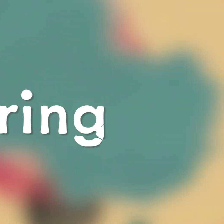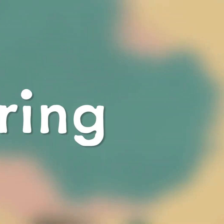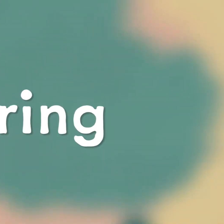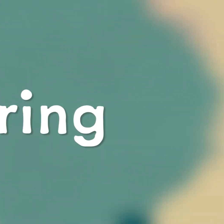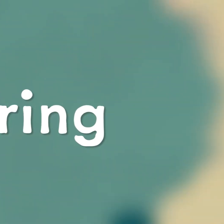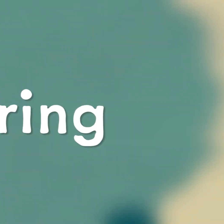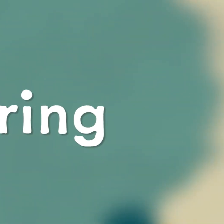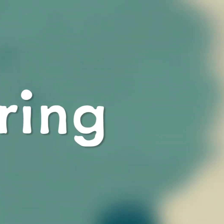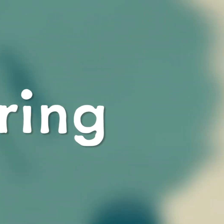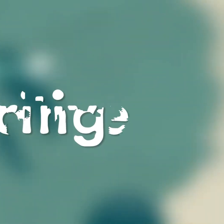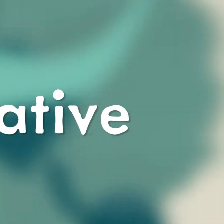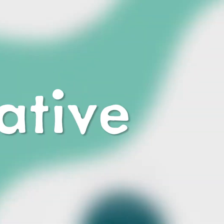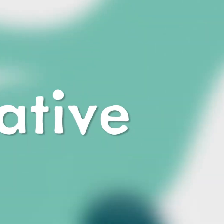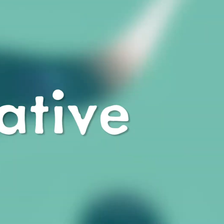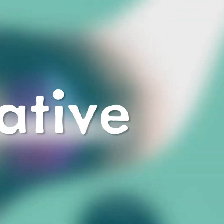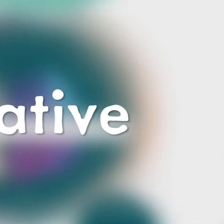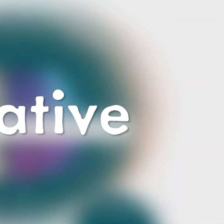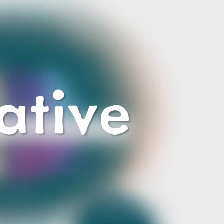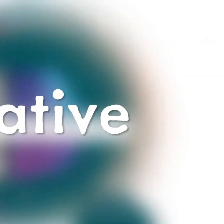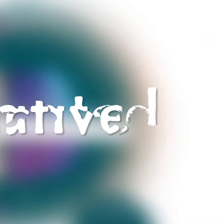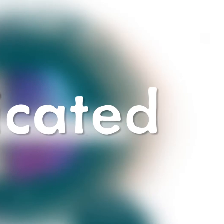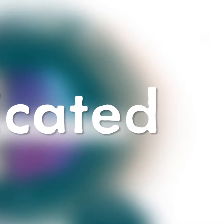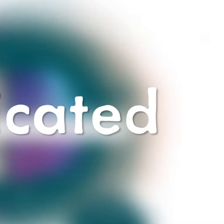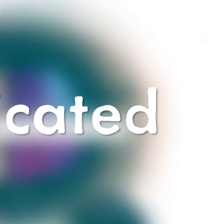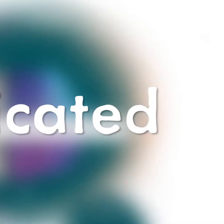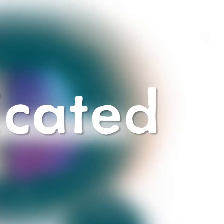caring, creative, dedicated,